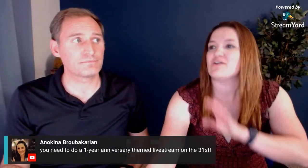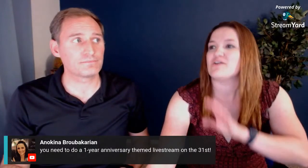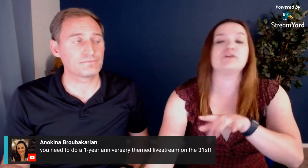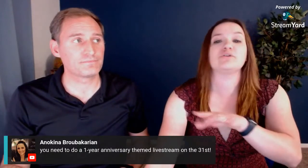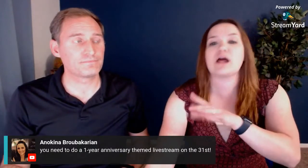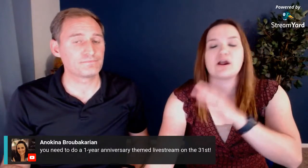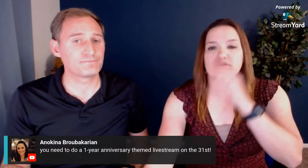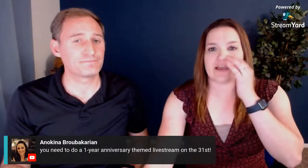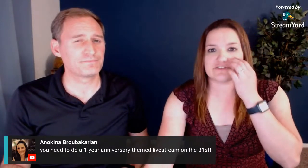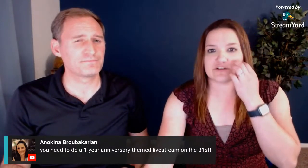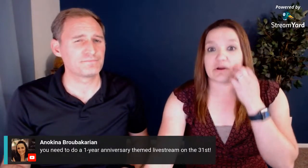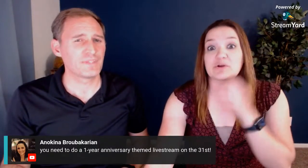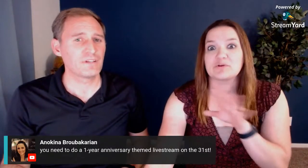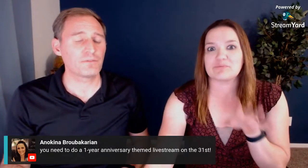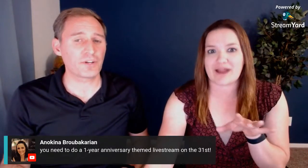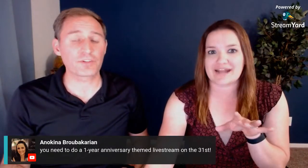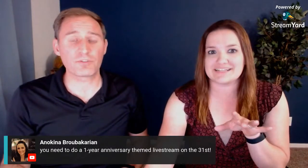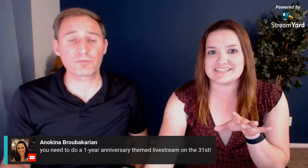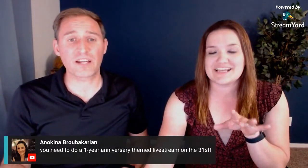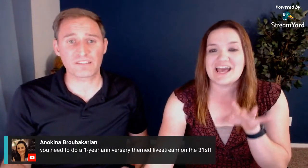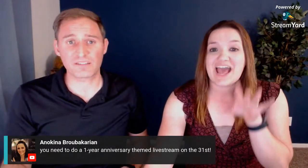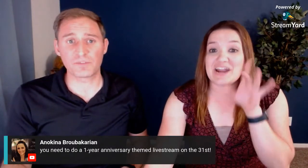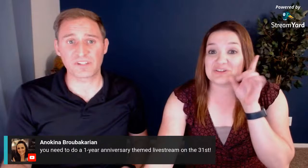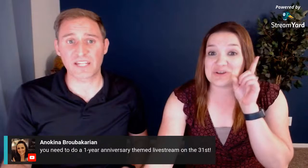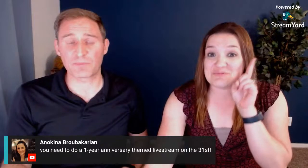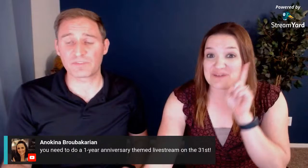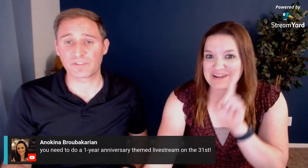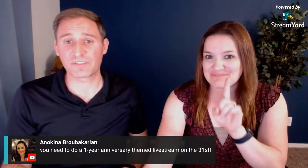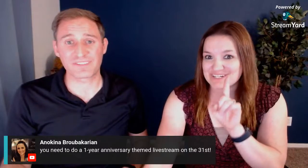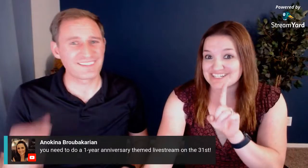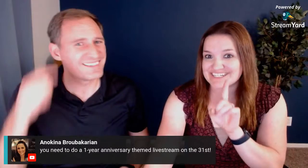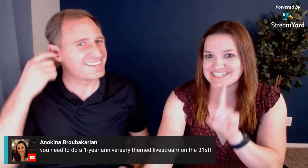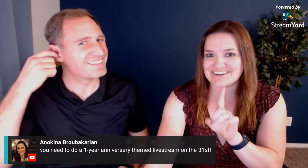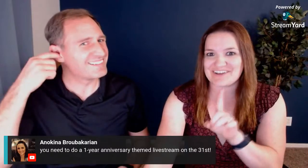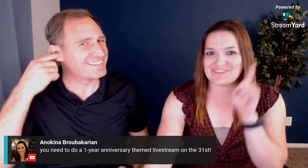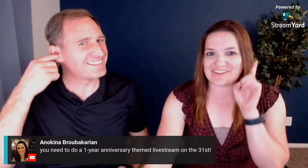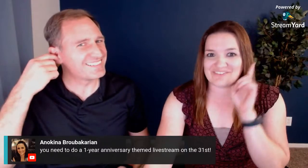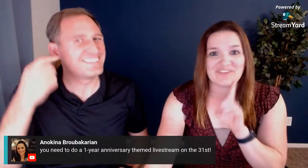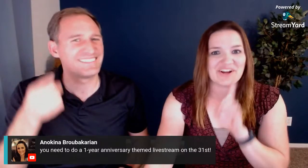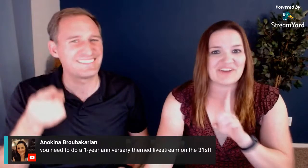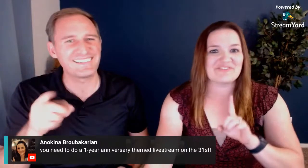well no not our live stream our group practice and only one person showed up for the our very